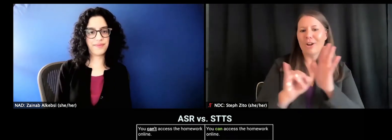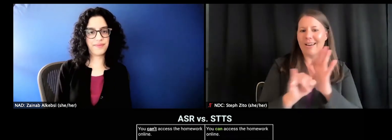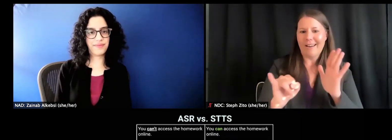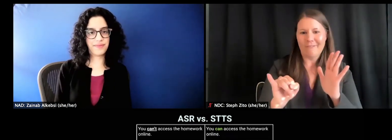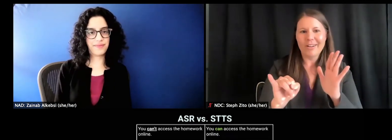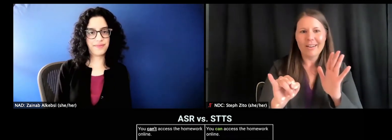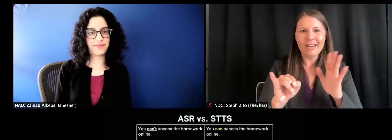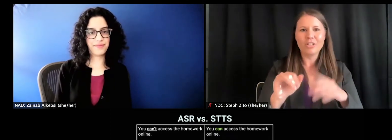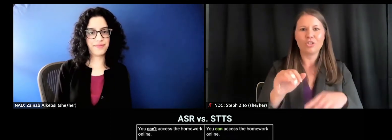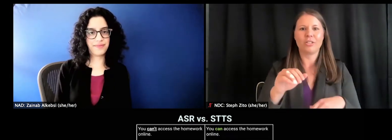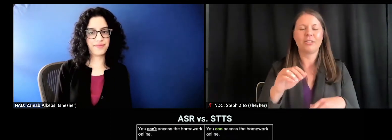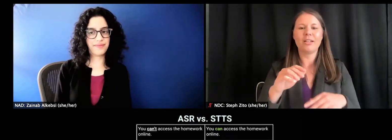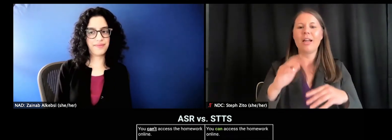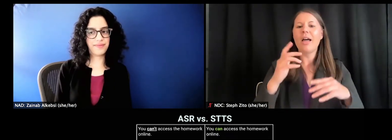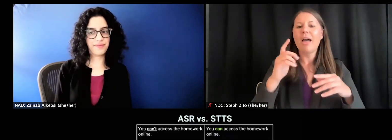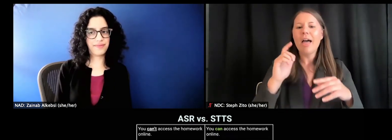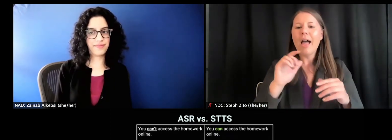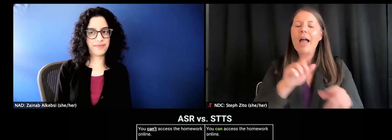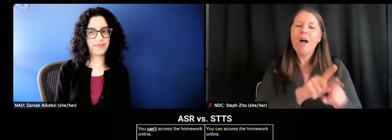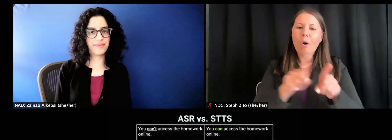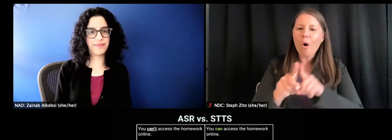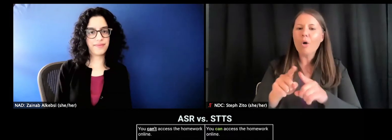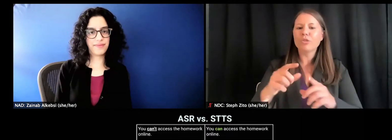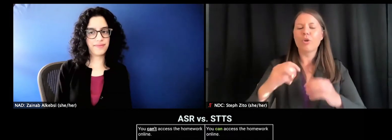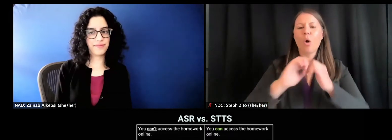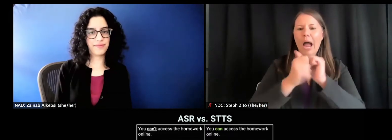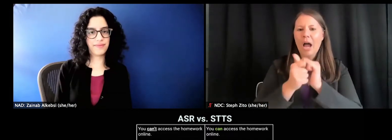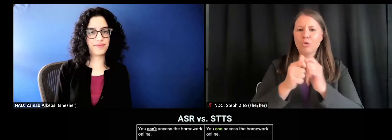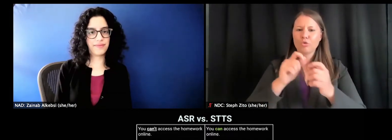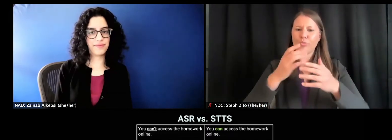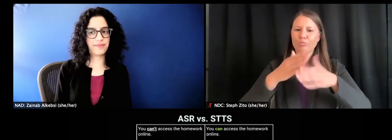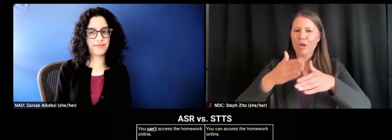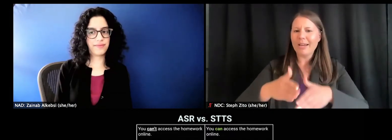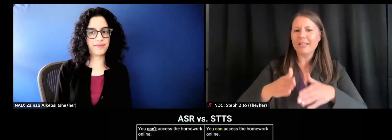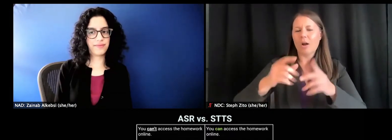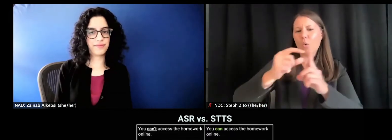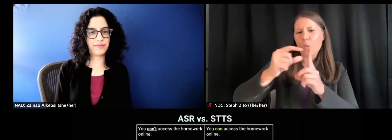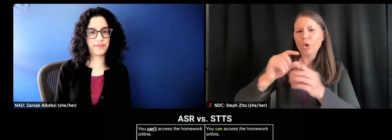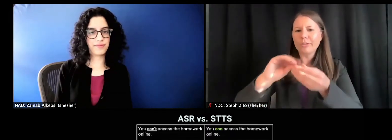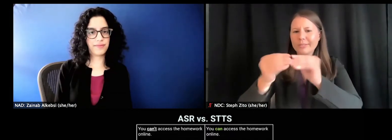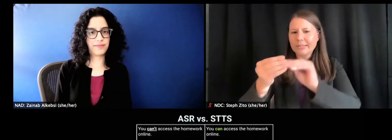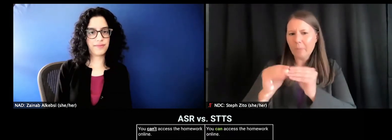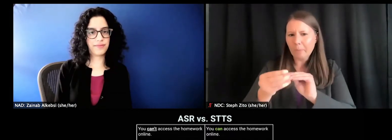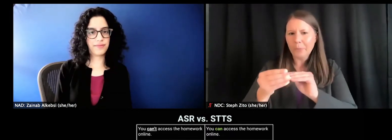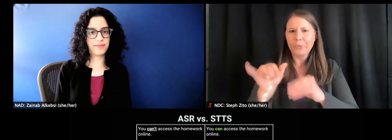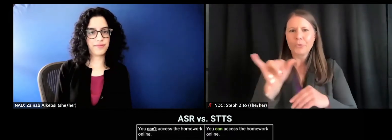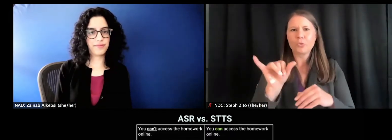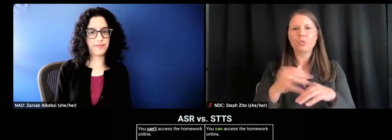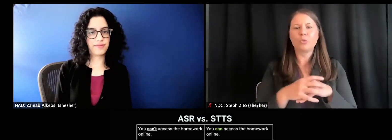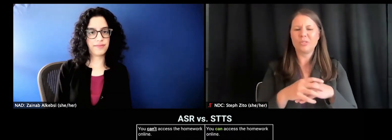Speaker identification and breaks along with the ability to switch between words